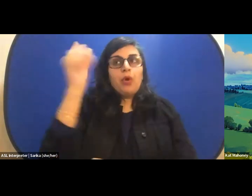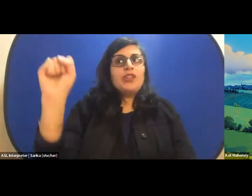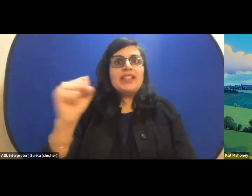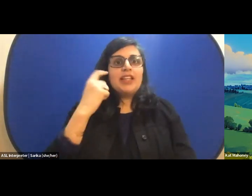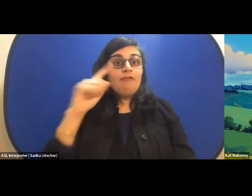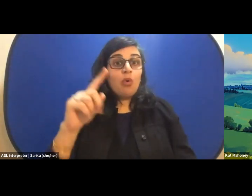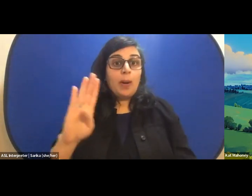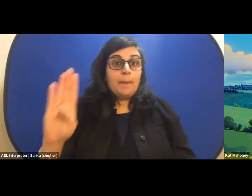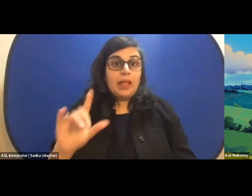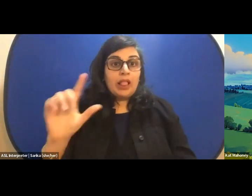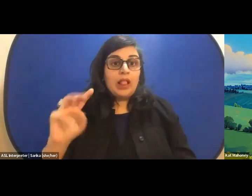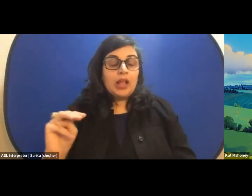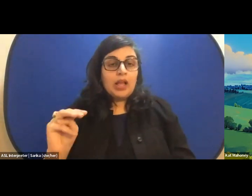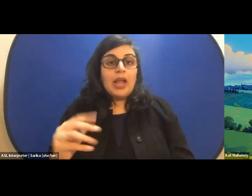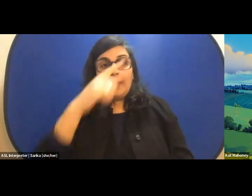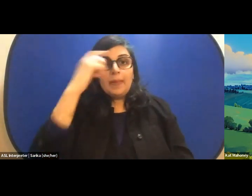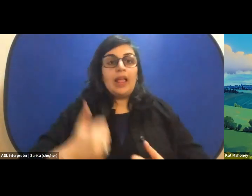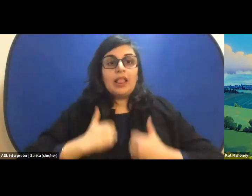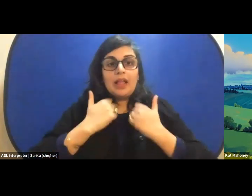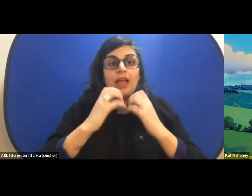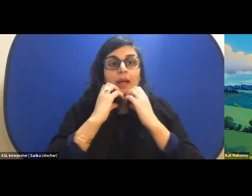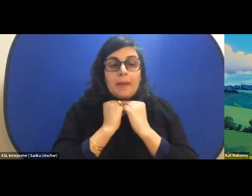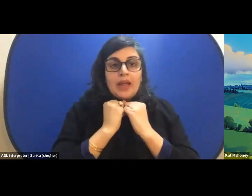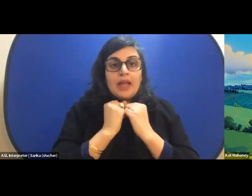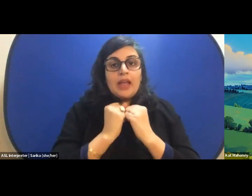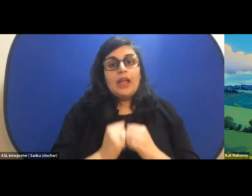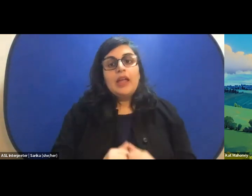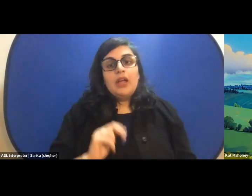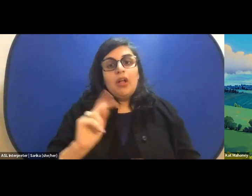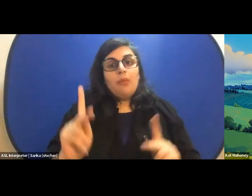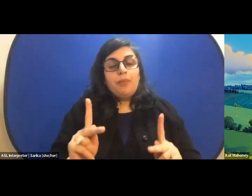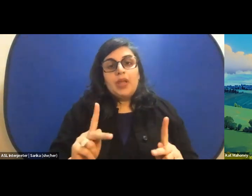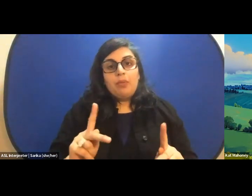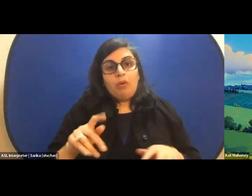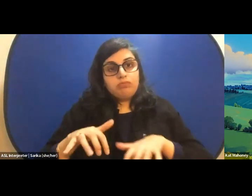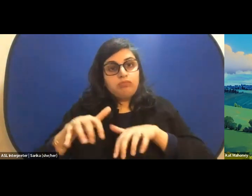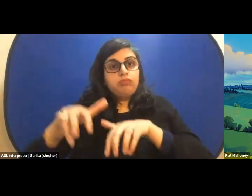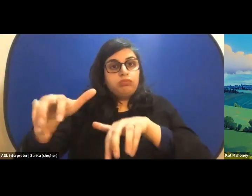decided they were tired of having thousands of people protesting downtown for black lives matter. And they declared